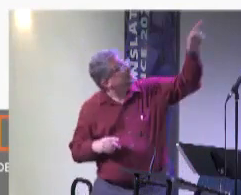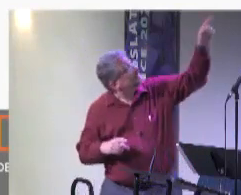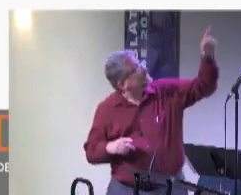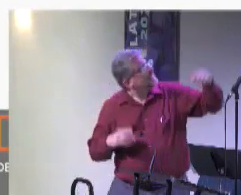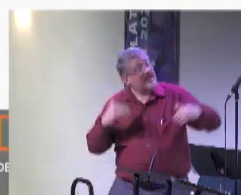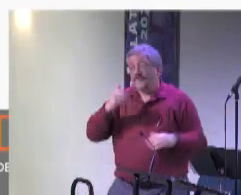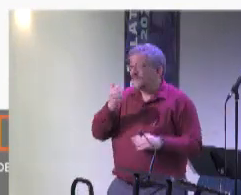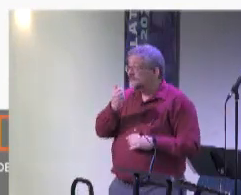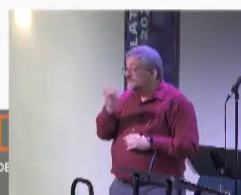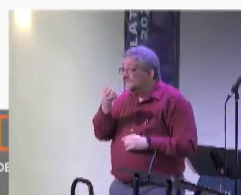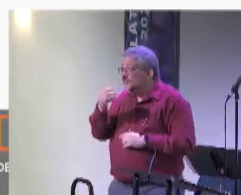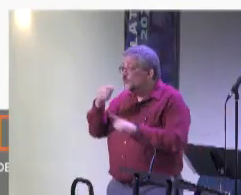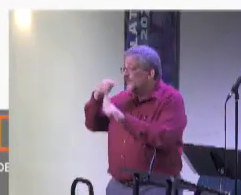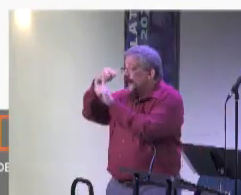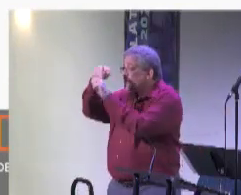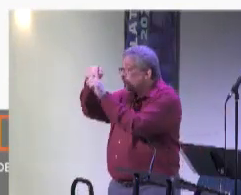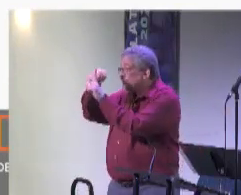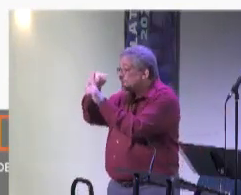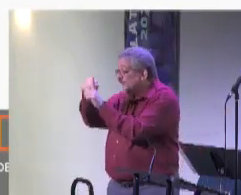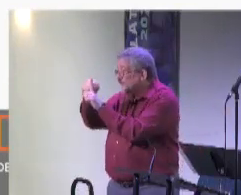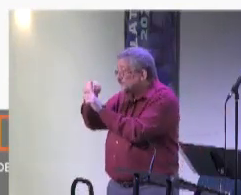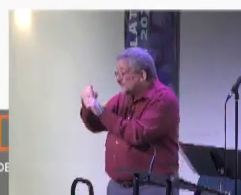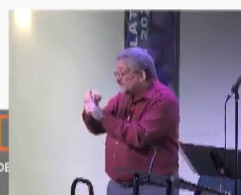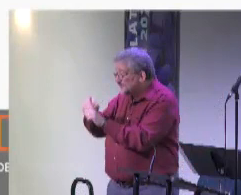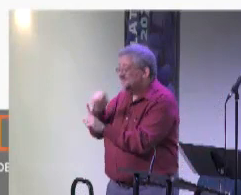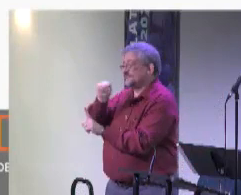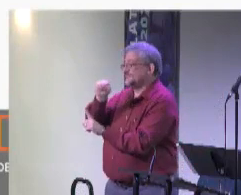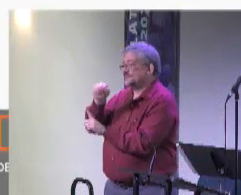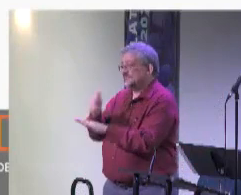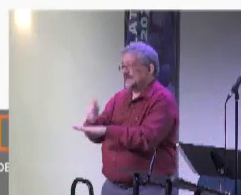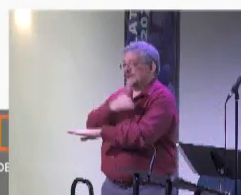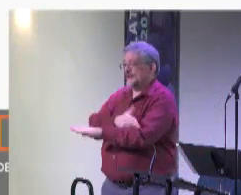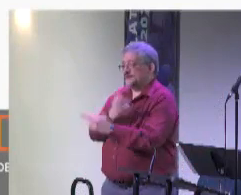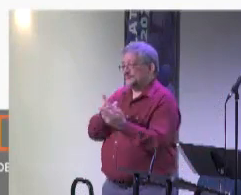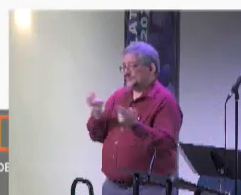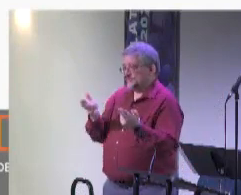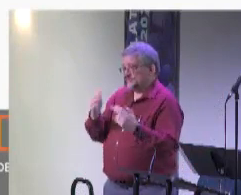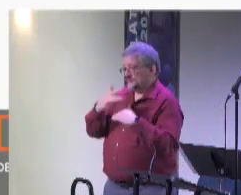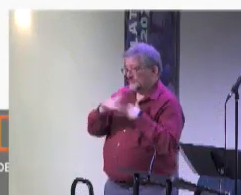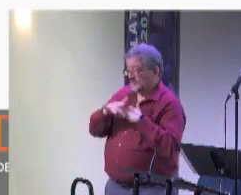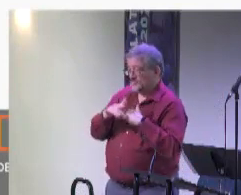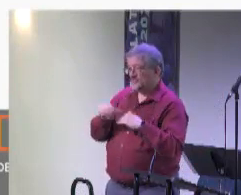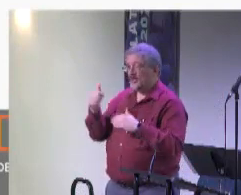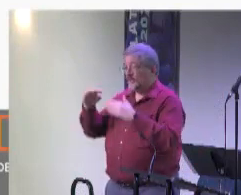For each language. You'll see a few of the languages listed will have a plus sign following the.